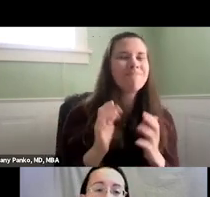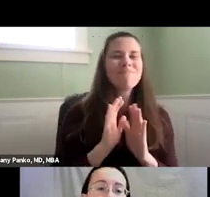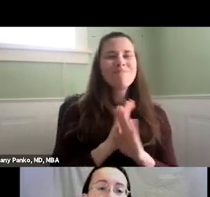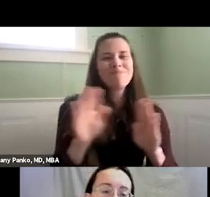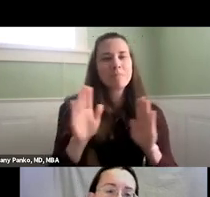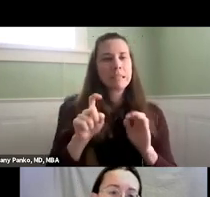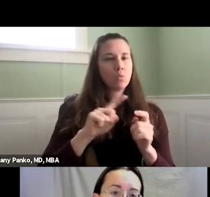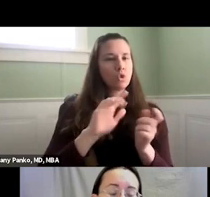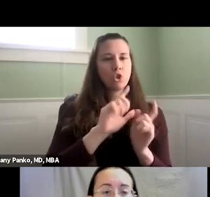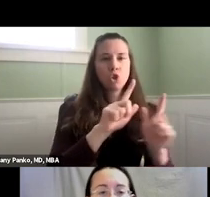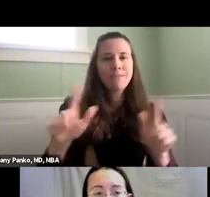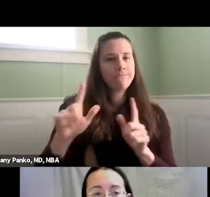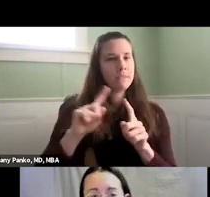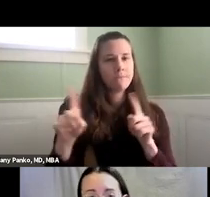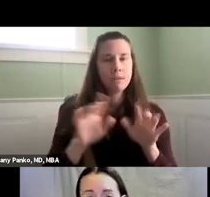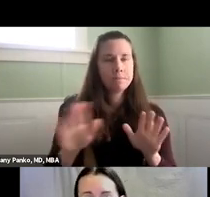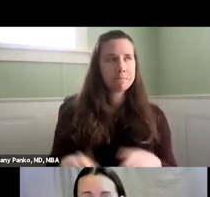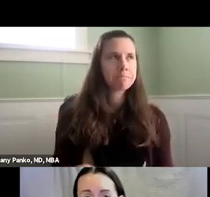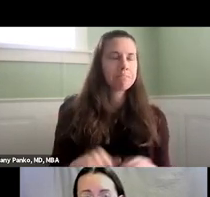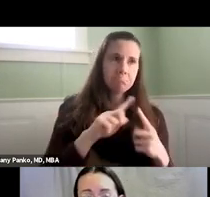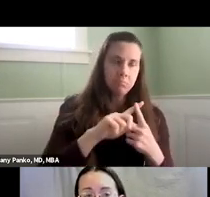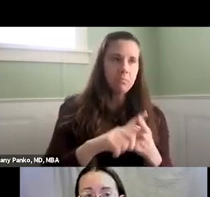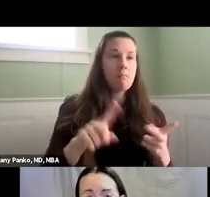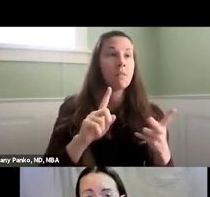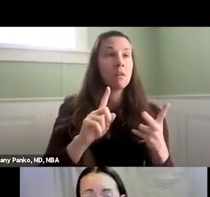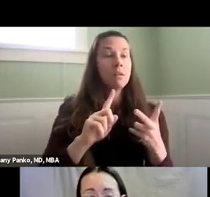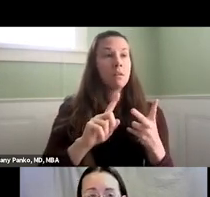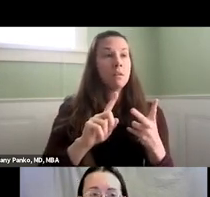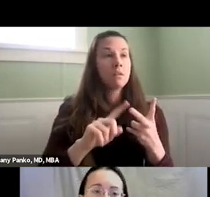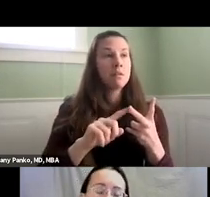of running into barriers and having the extra hurdle of having to overcome some barrier,